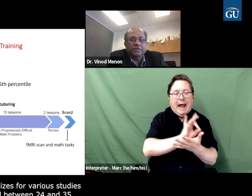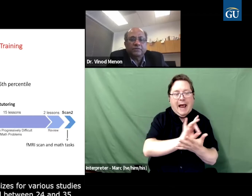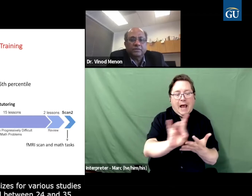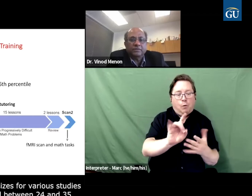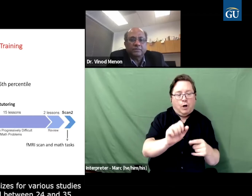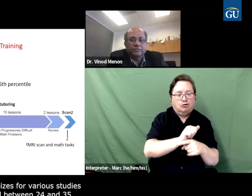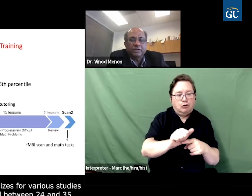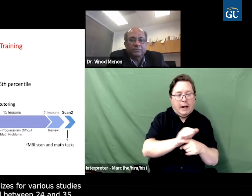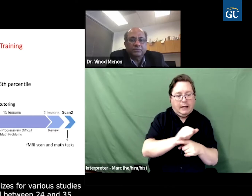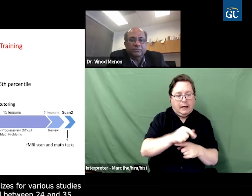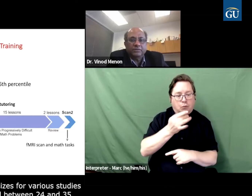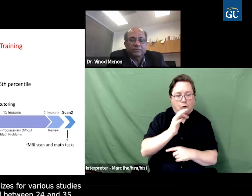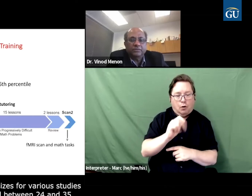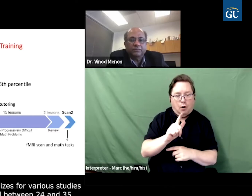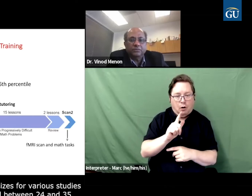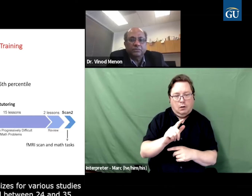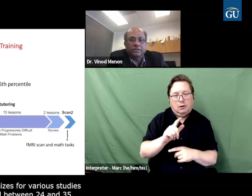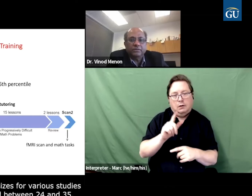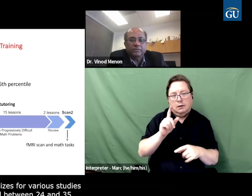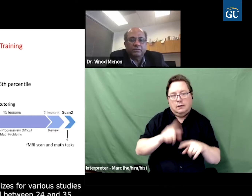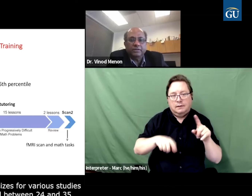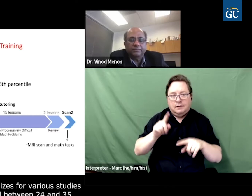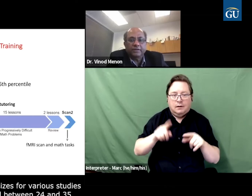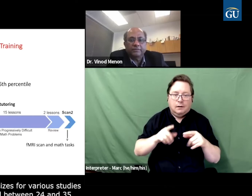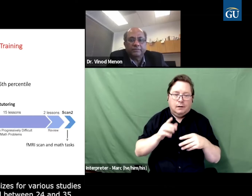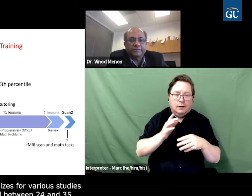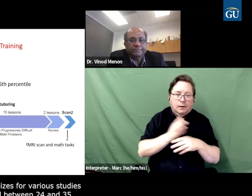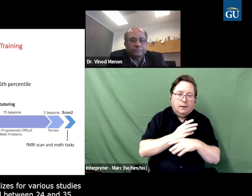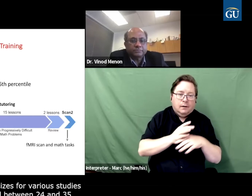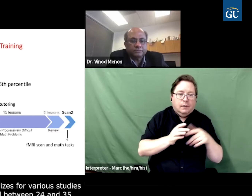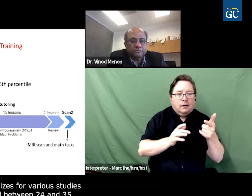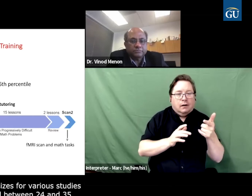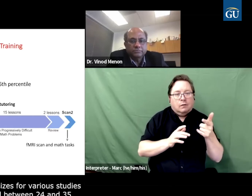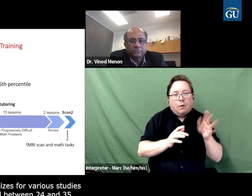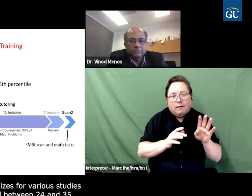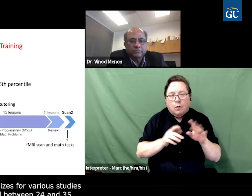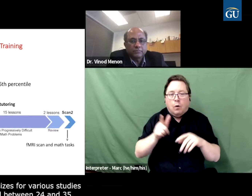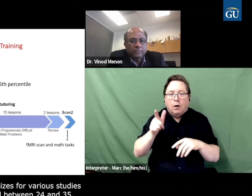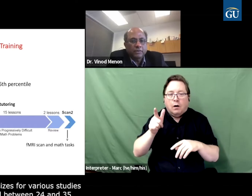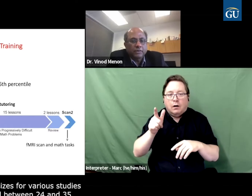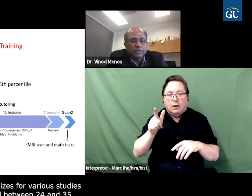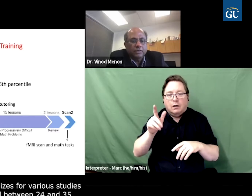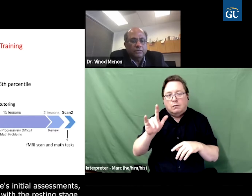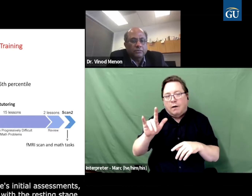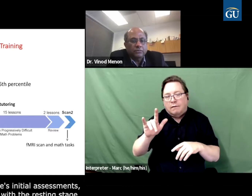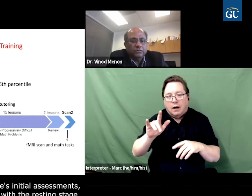subject sizes for various studies have varied between 24 and 35